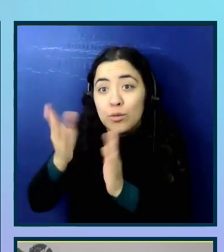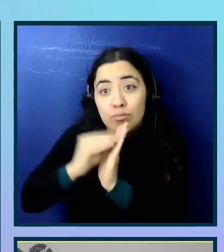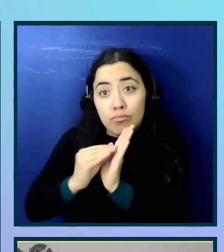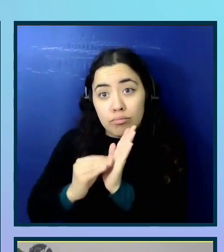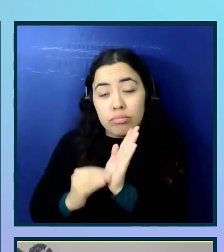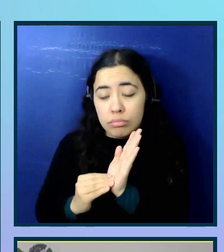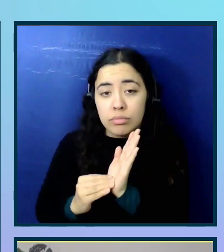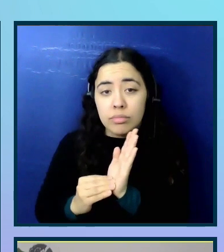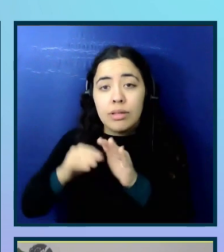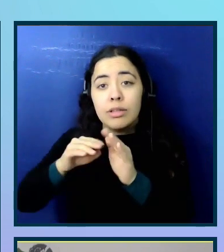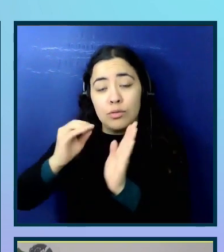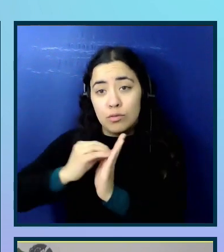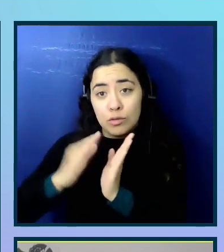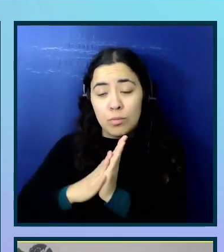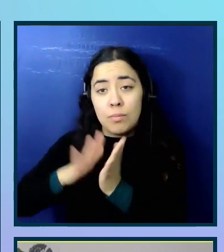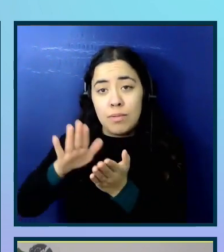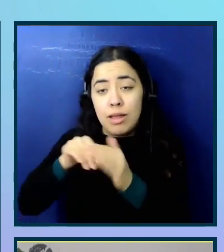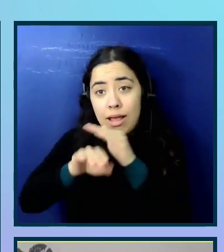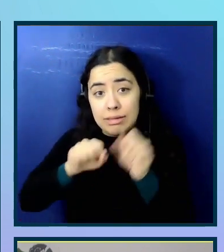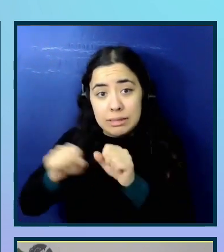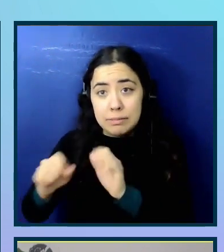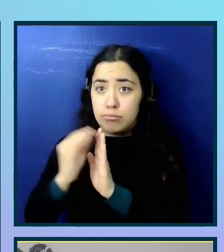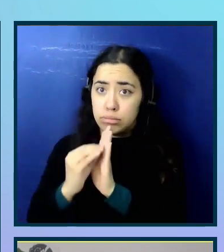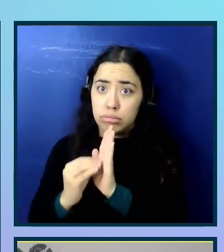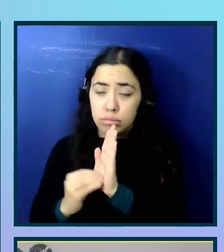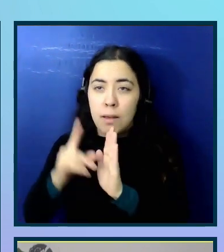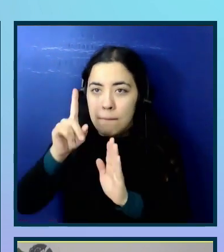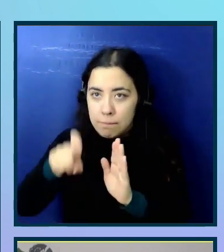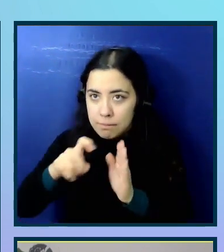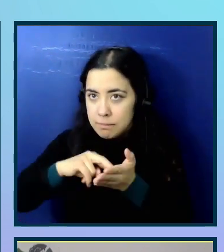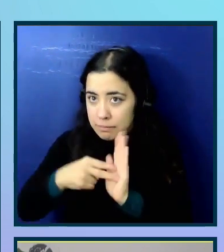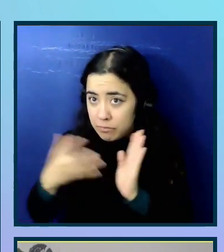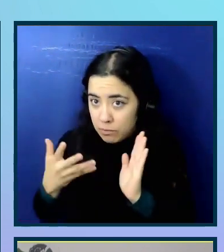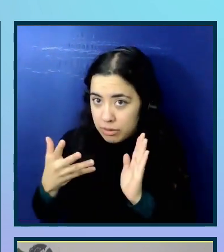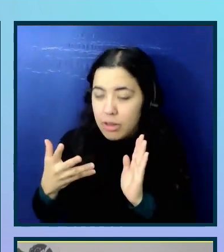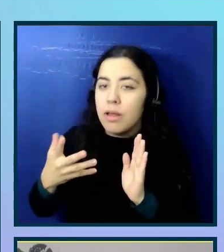To document such thing, you need to actually understand the thing. You need to read.